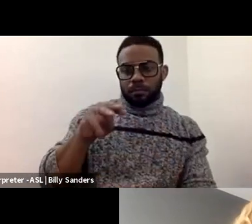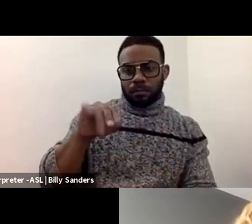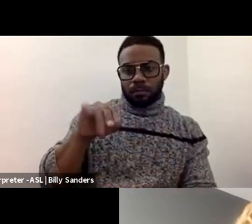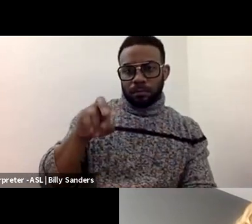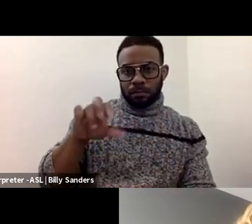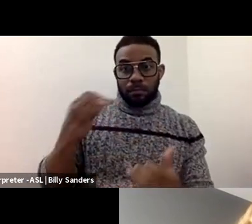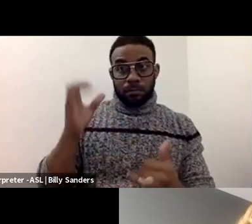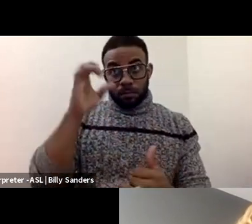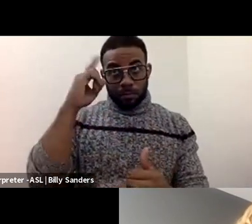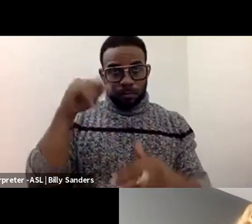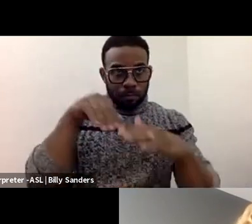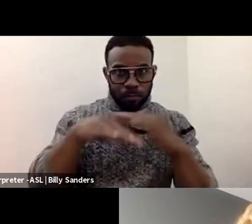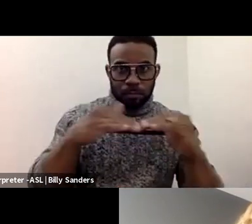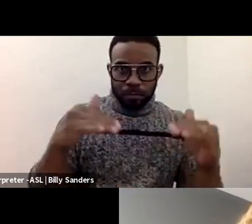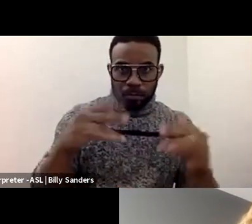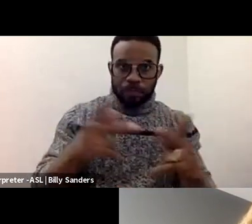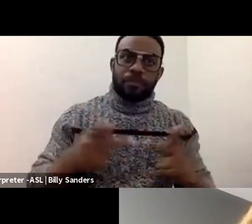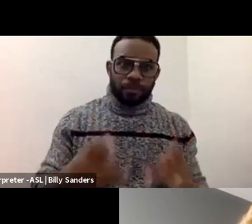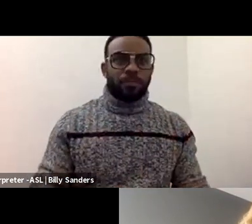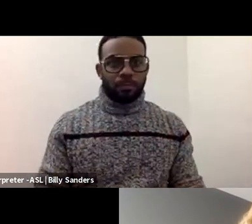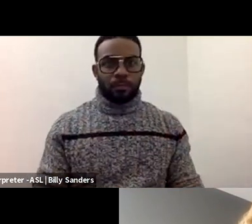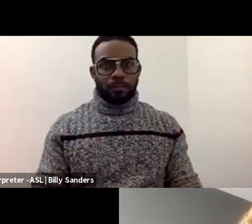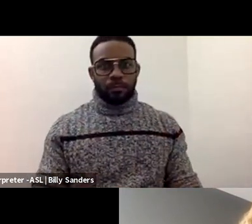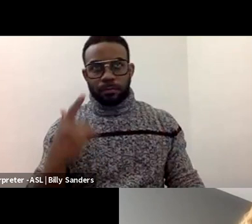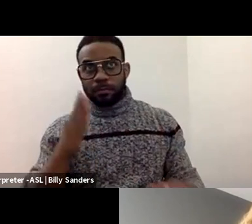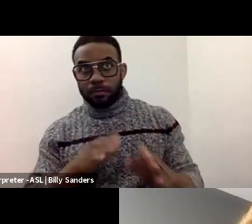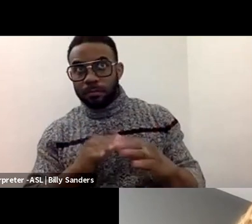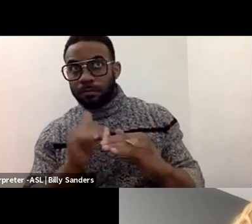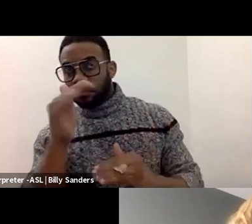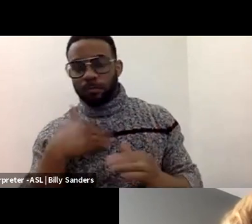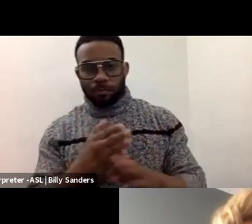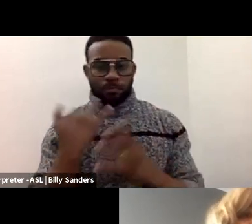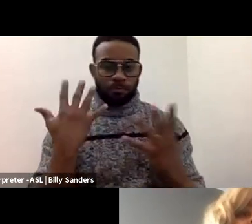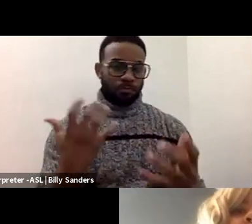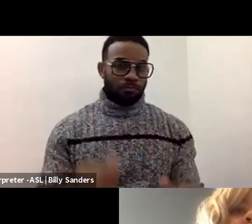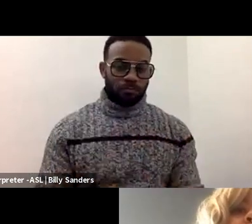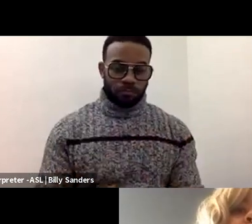looking for an entry-level position and furthering my career.